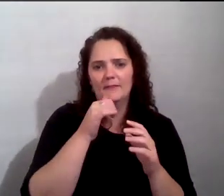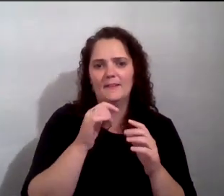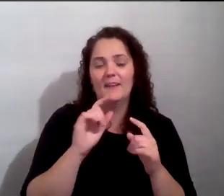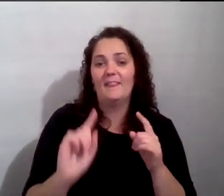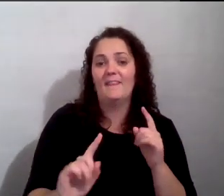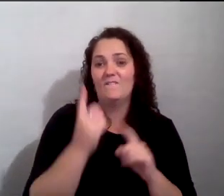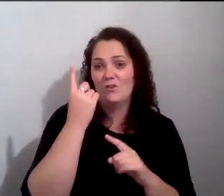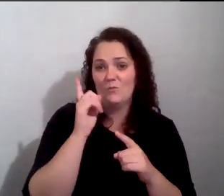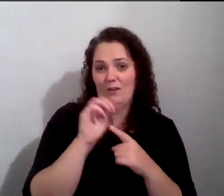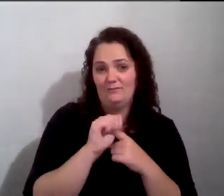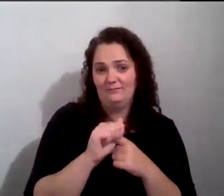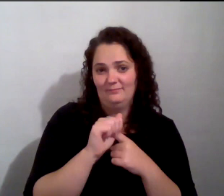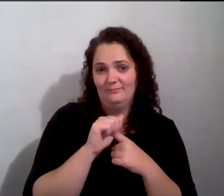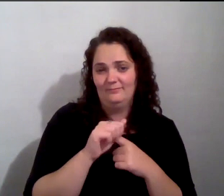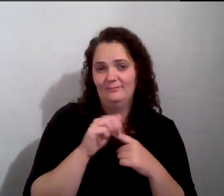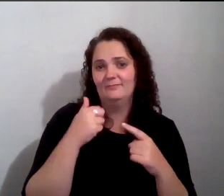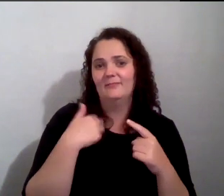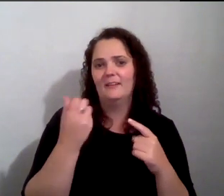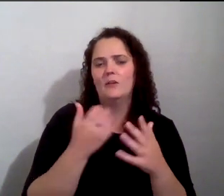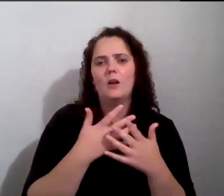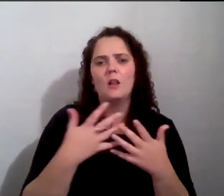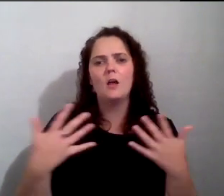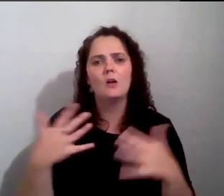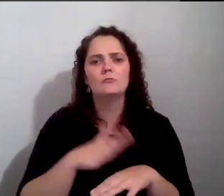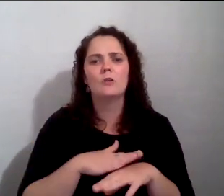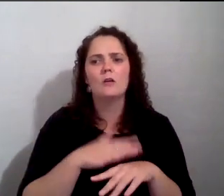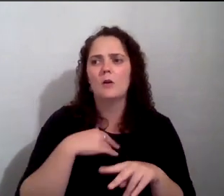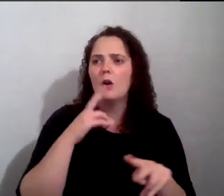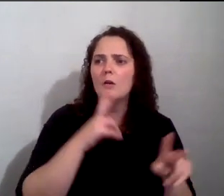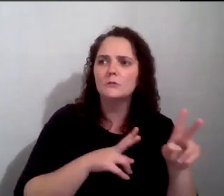adding two huge new elements. The first thing is long